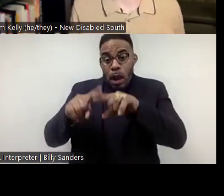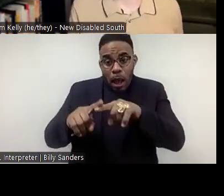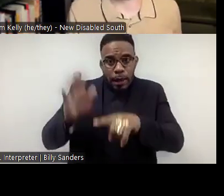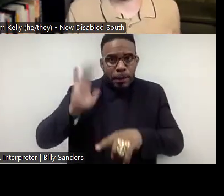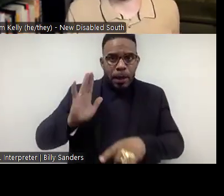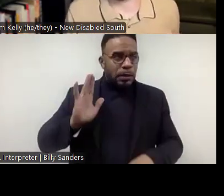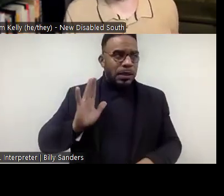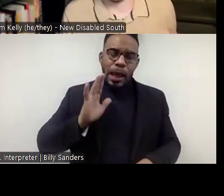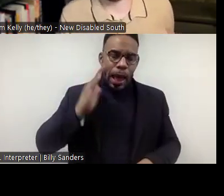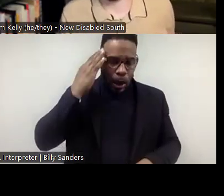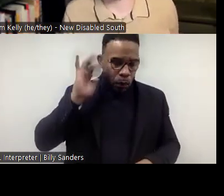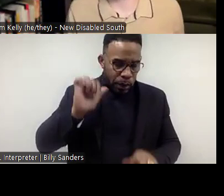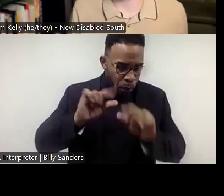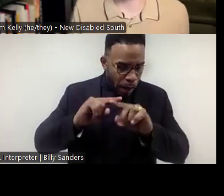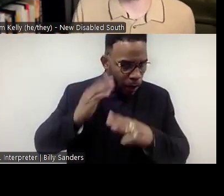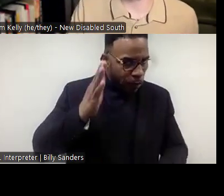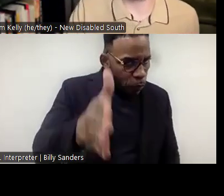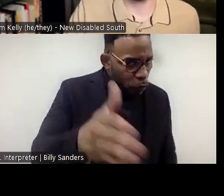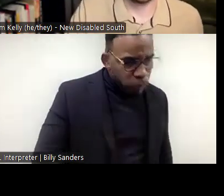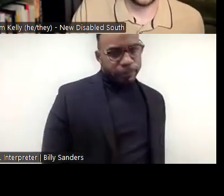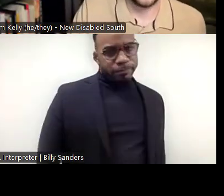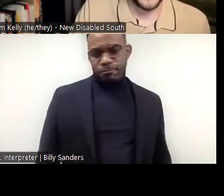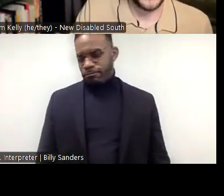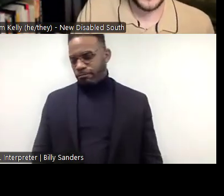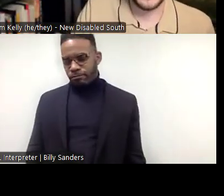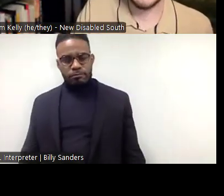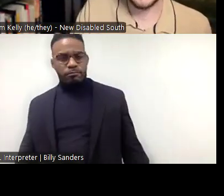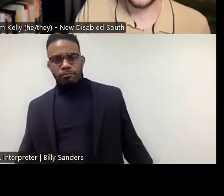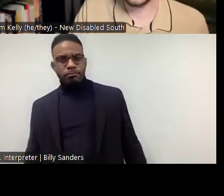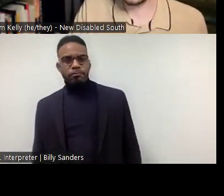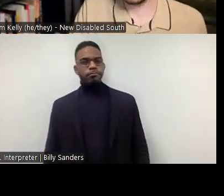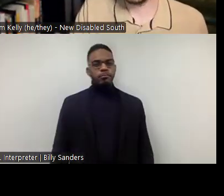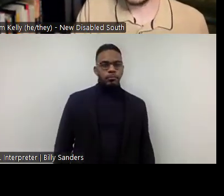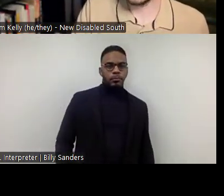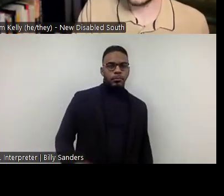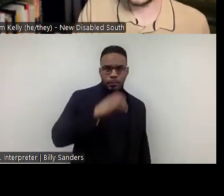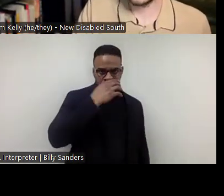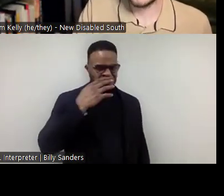the board. What we have done and relied on the in past, I don't know